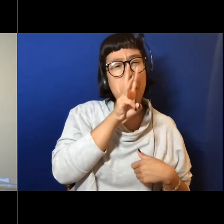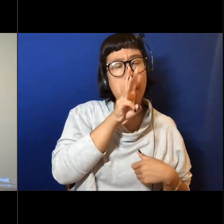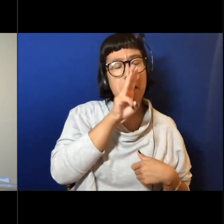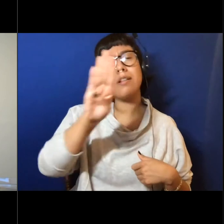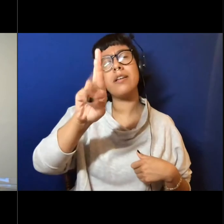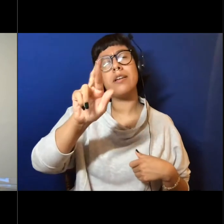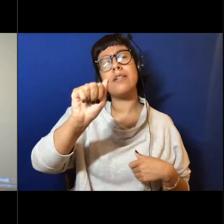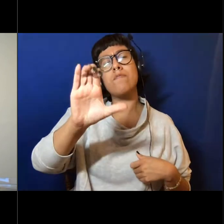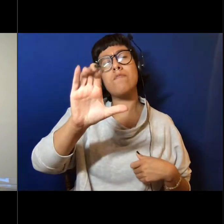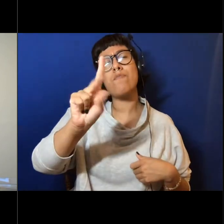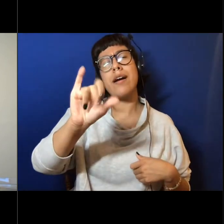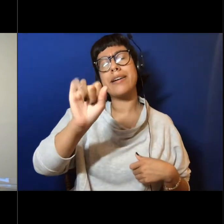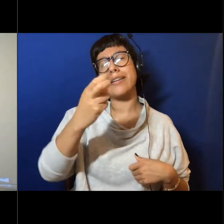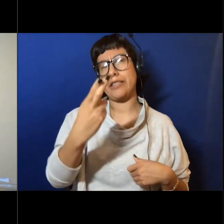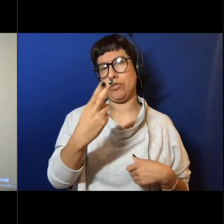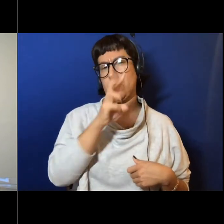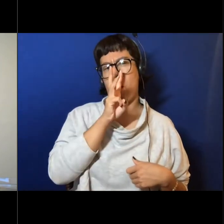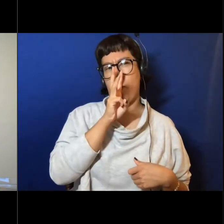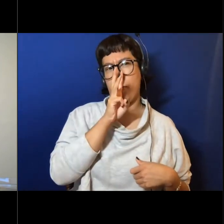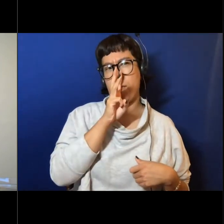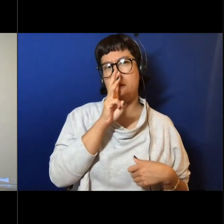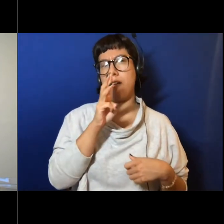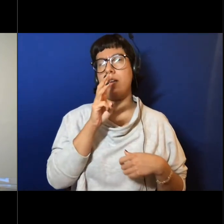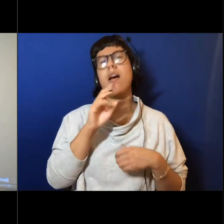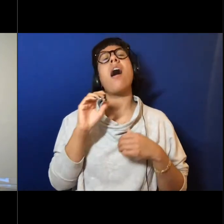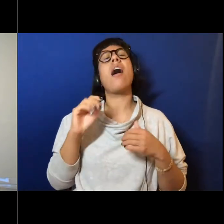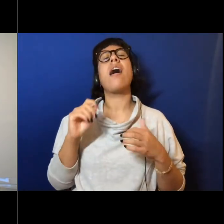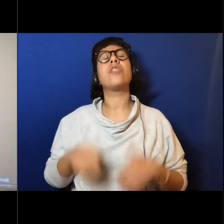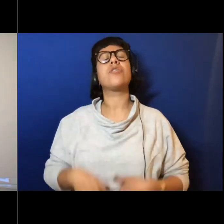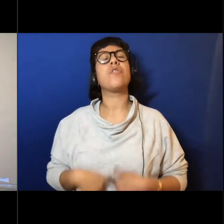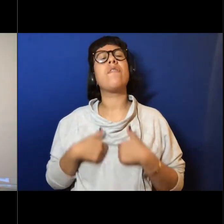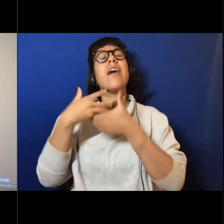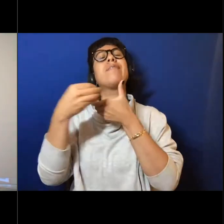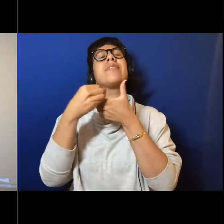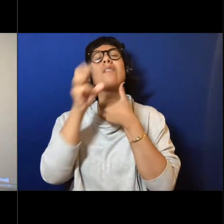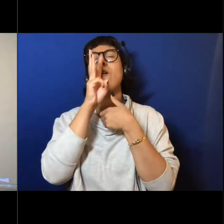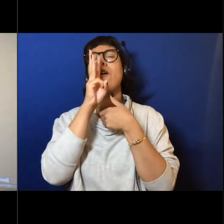And how long can they be out of the water? That's a good question.